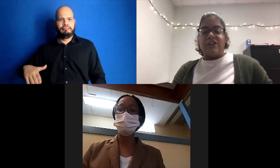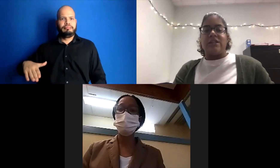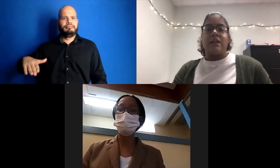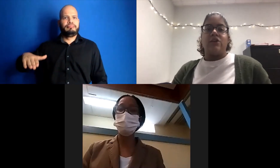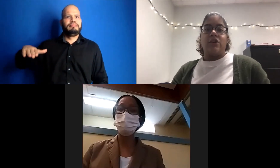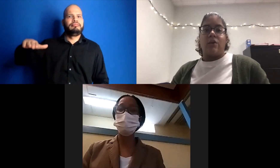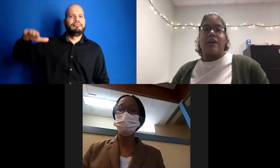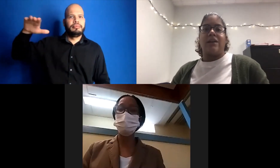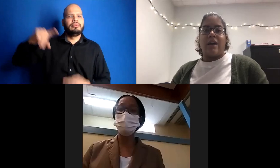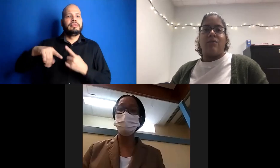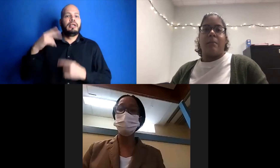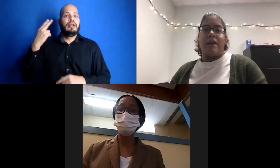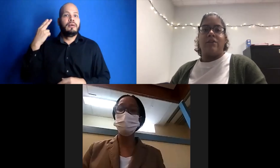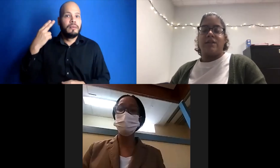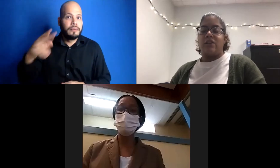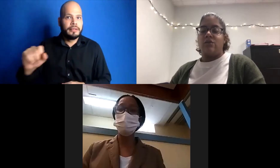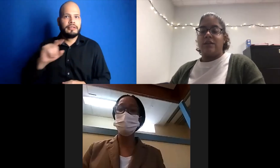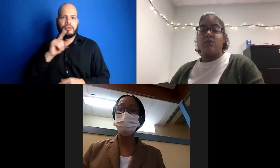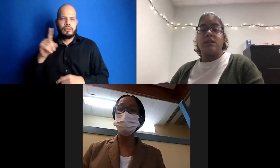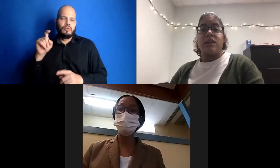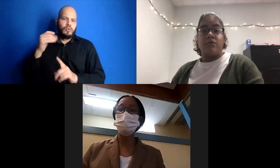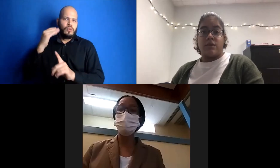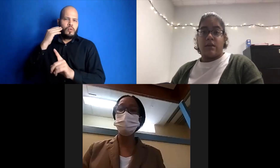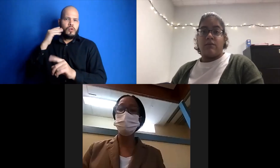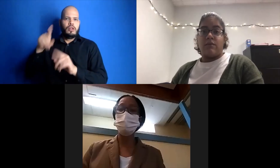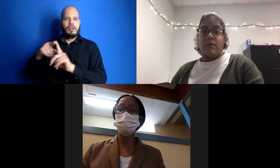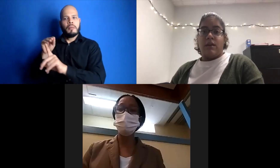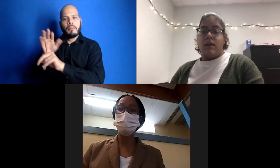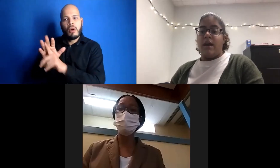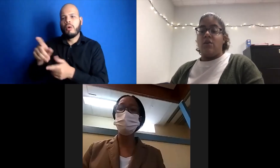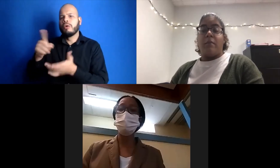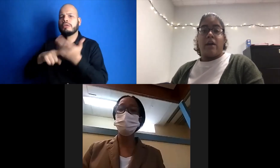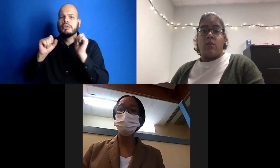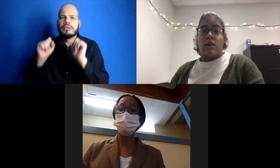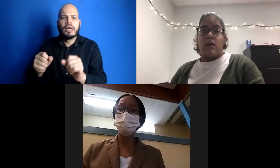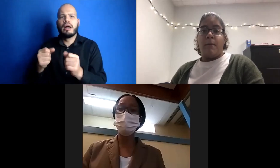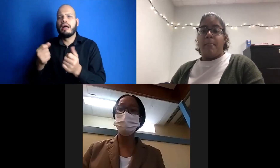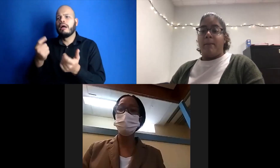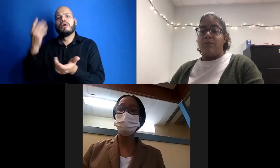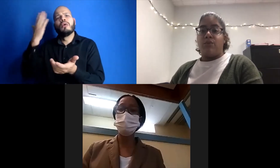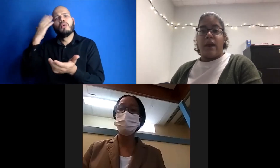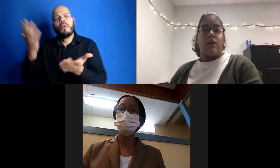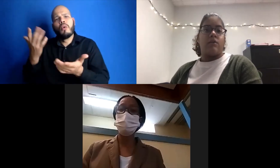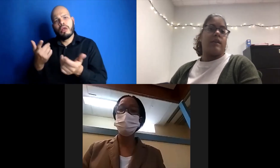need to know get that reminder saying you need to accept yourself no matter what be proud that